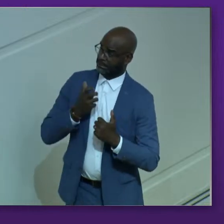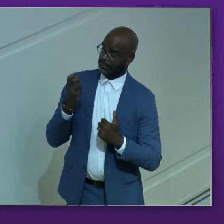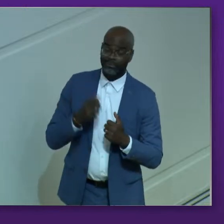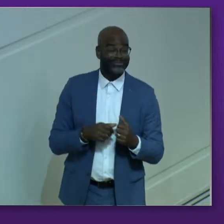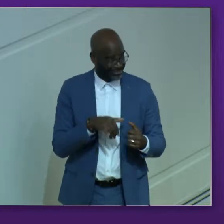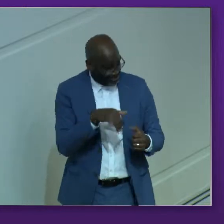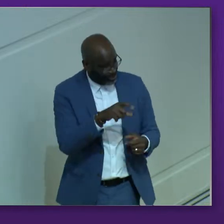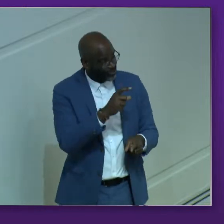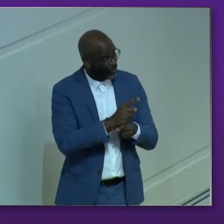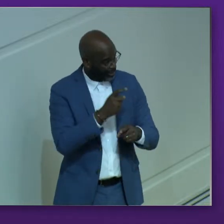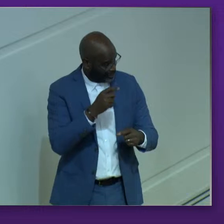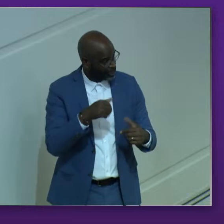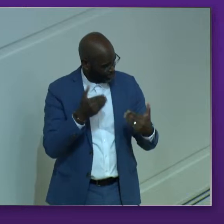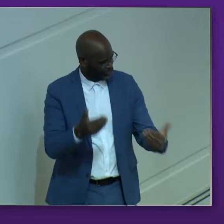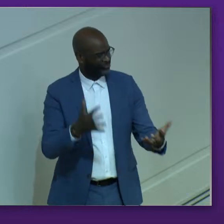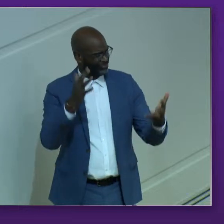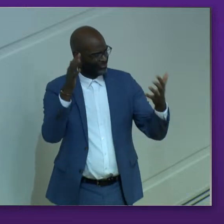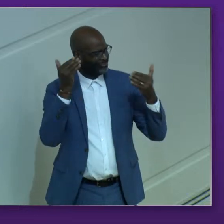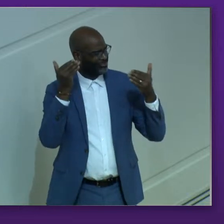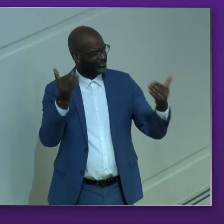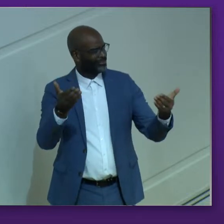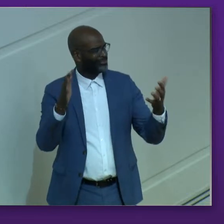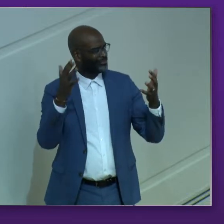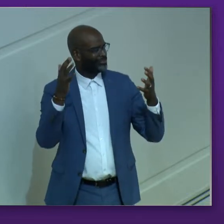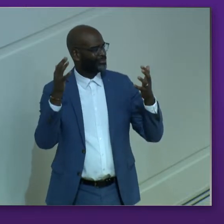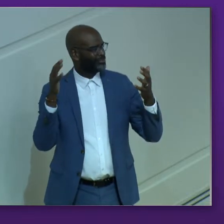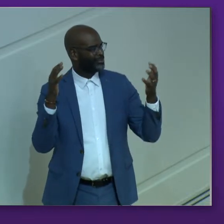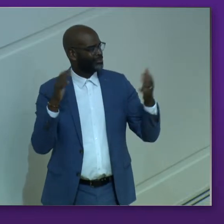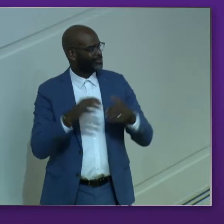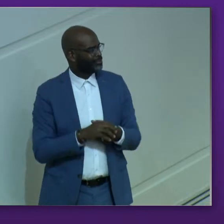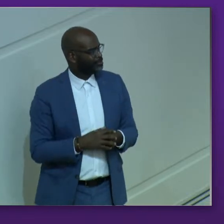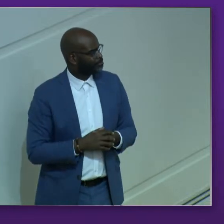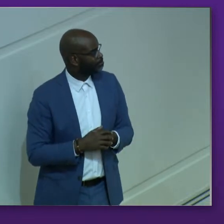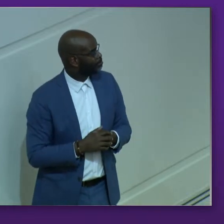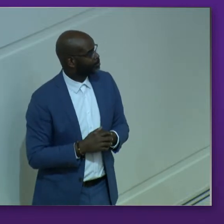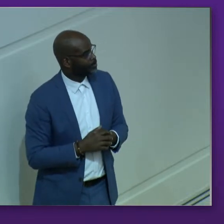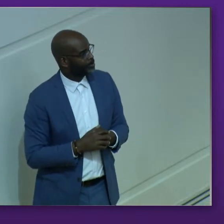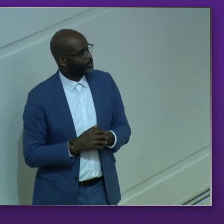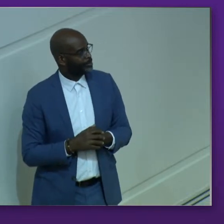TO SOUTH AFRICA.